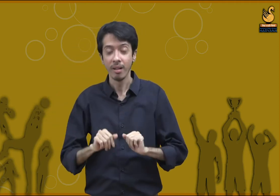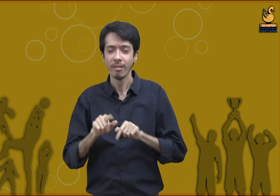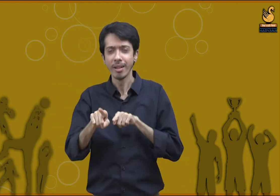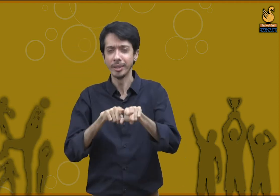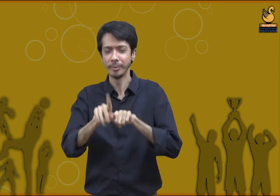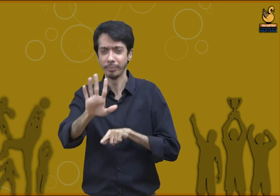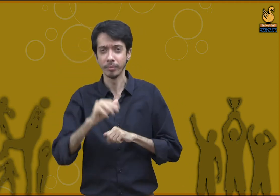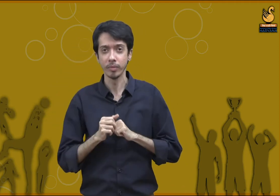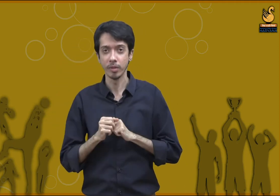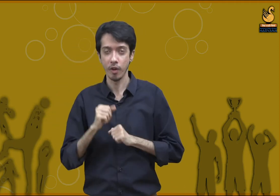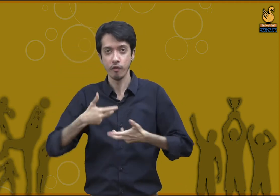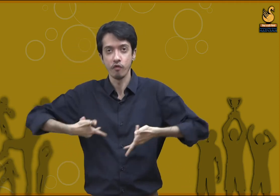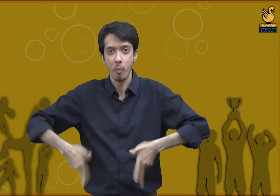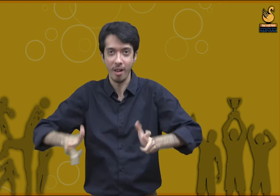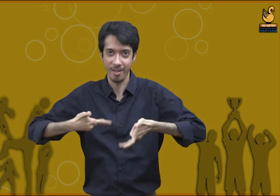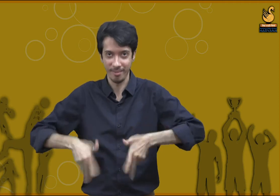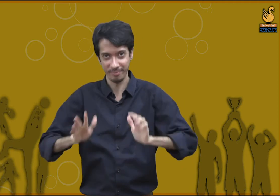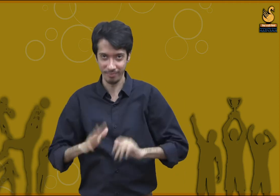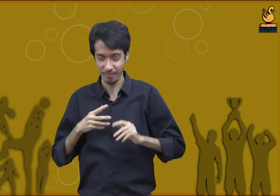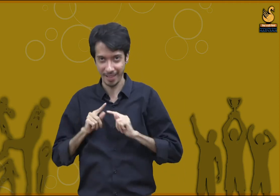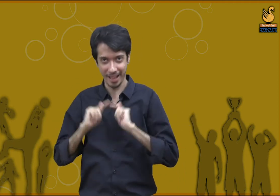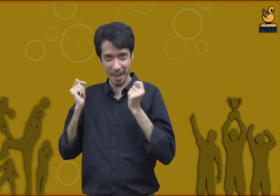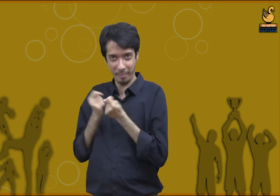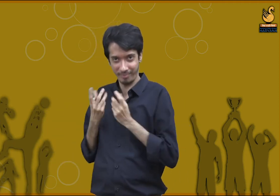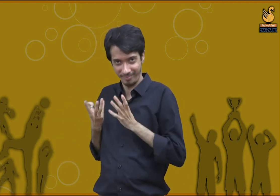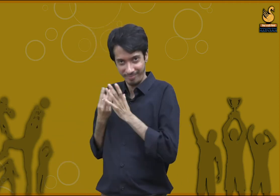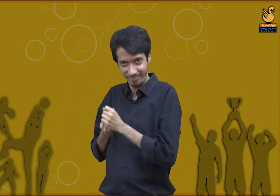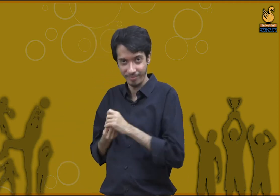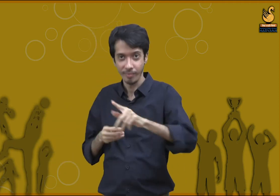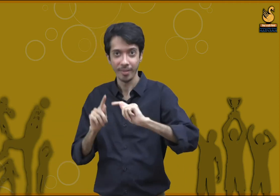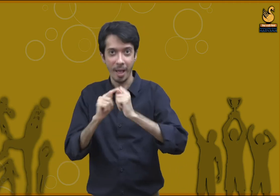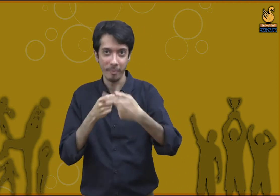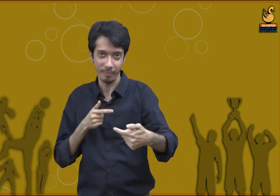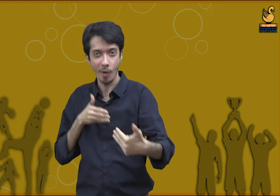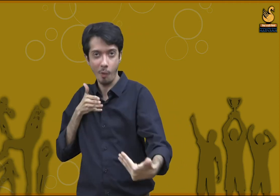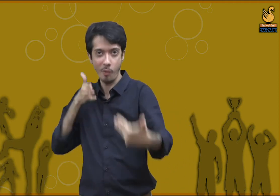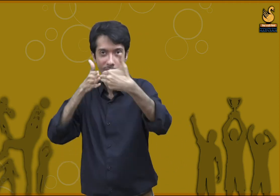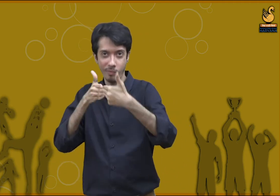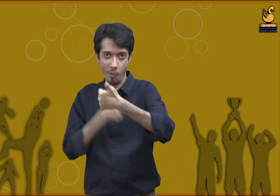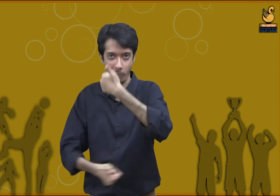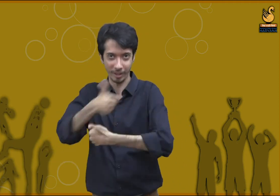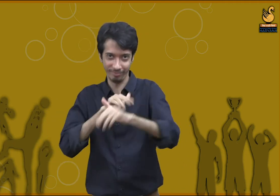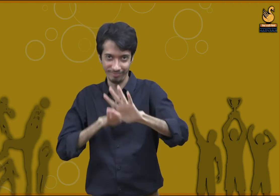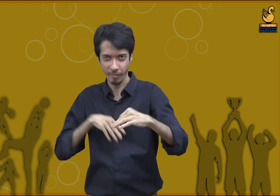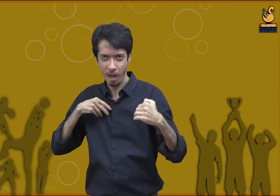For example when there is a match between two football teams, the team players compete